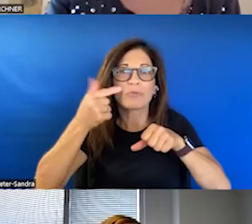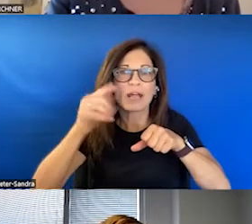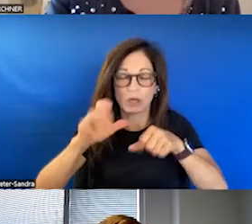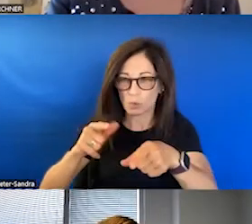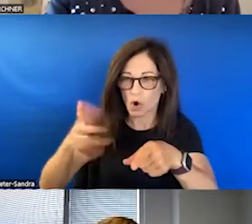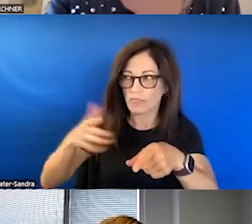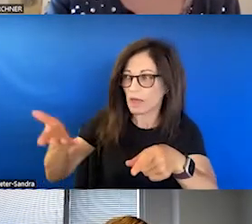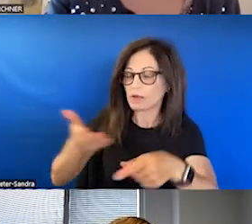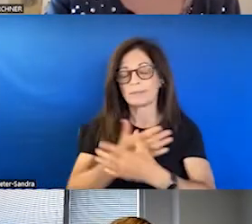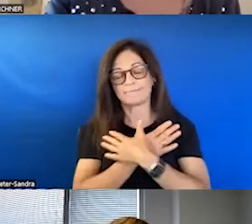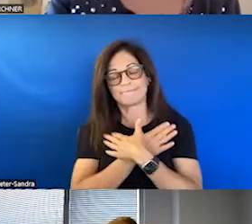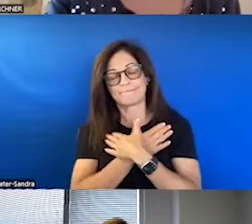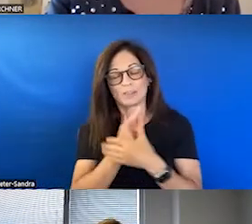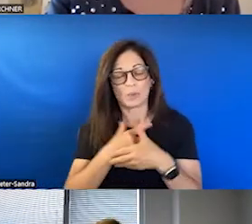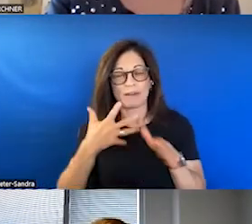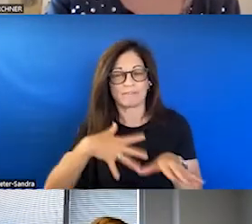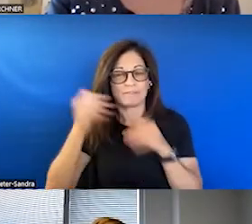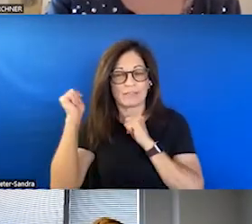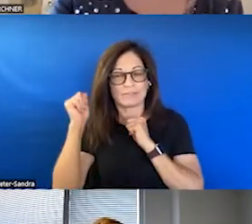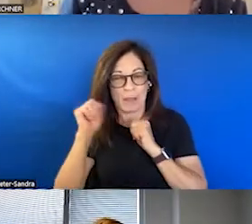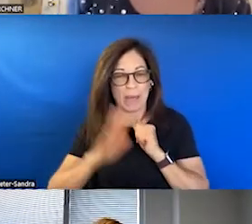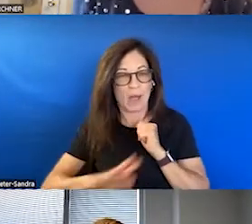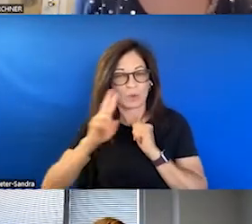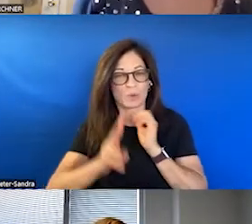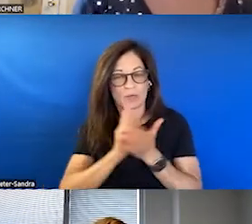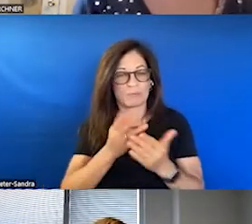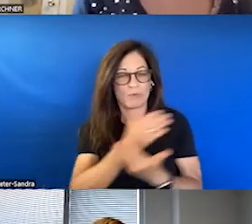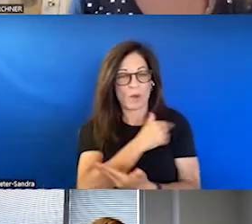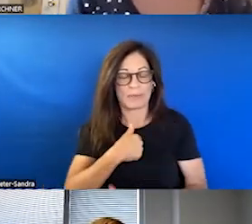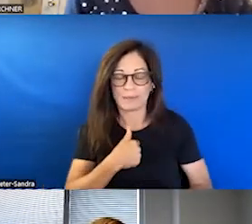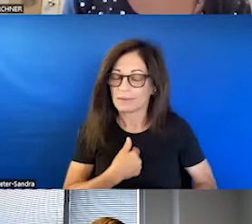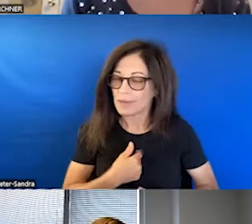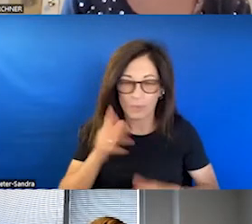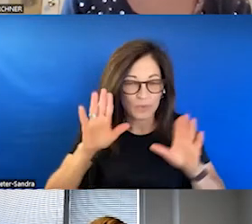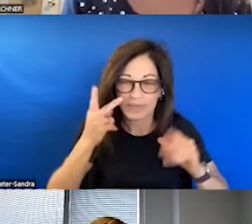YOU GOT OUT TWO HOURS HAD OF ME. GREAT TO SEE YOU. A WONDERFUL HIKE. NANCY, THANK YOU SO MUCH